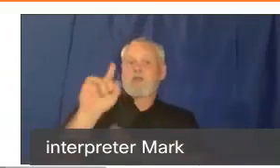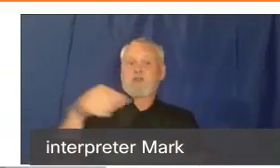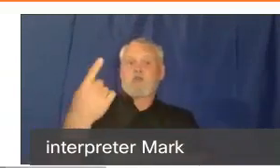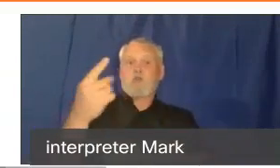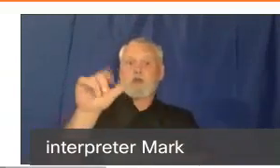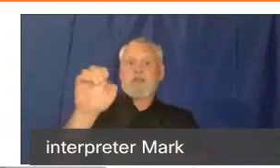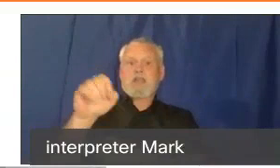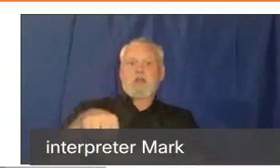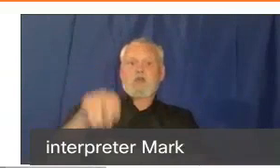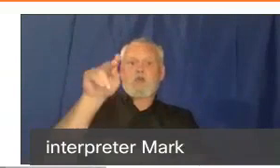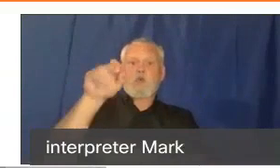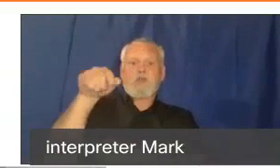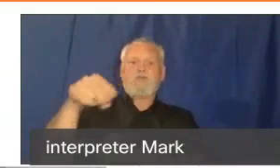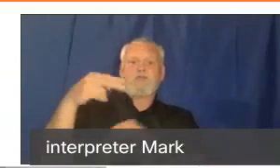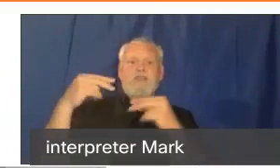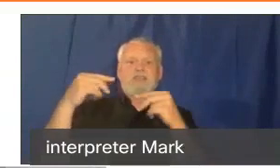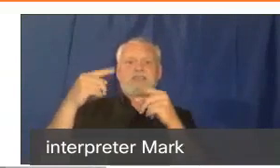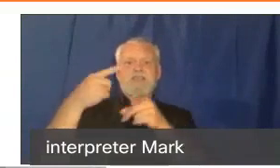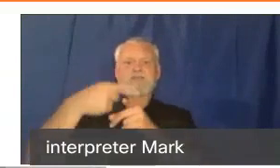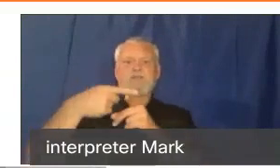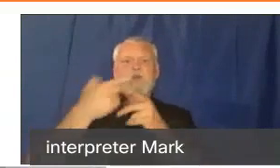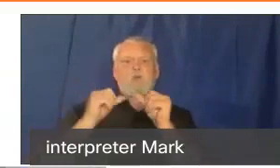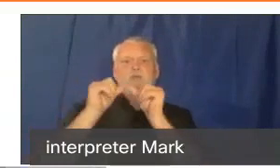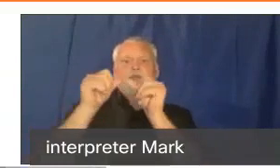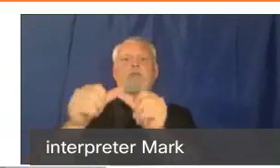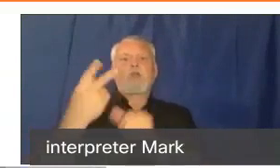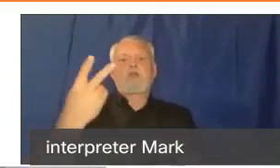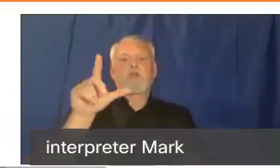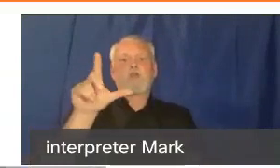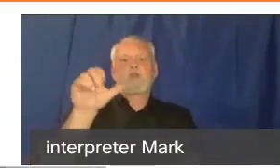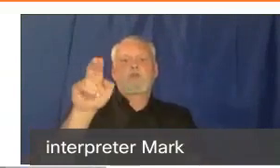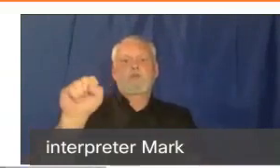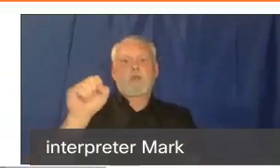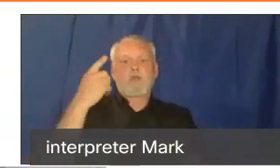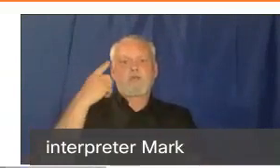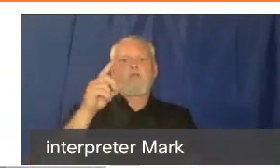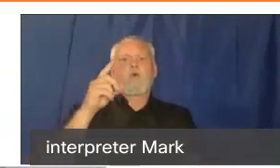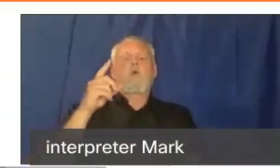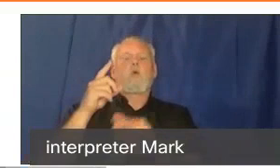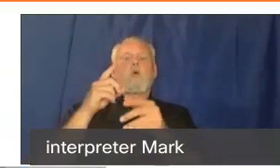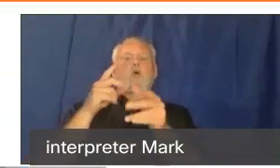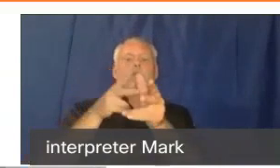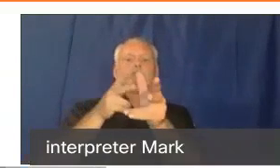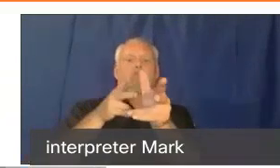Uh, we, we wanted to maintain the 2 lanes here for hewing vehicles when the.